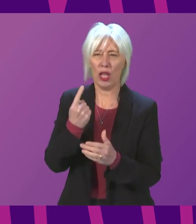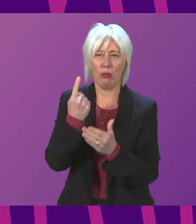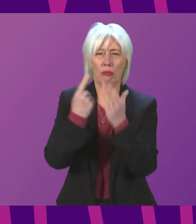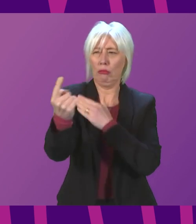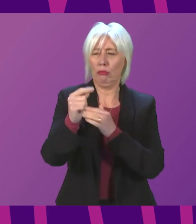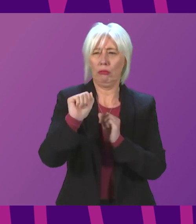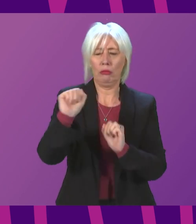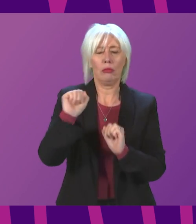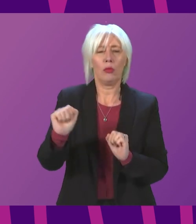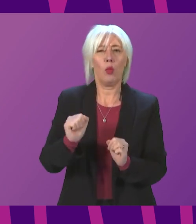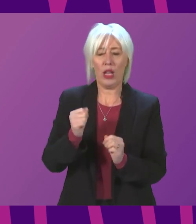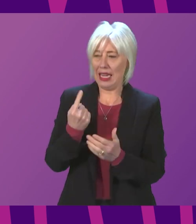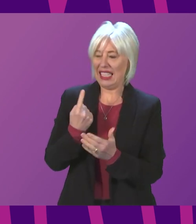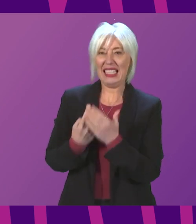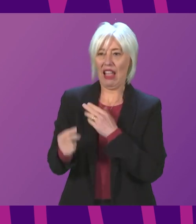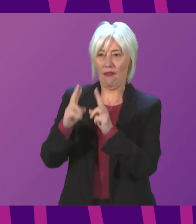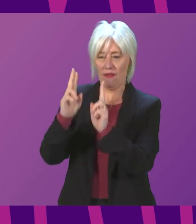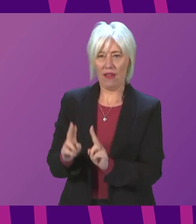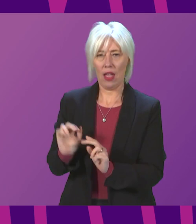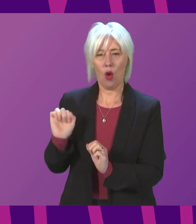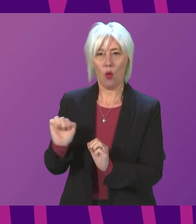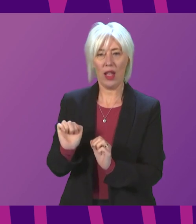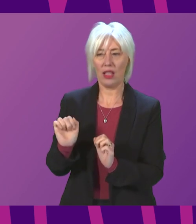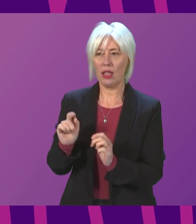for indexed cases were first announced, they applied only to England, so for a time England